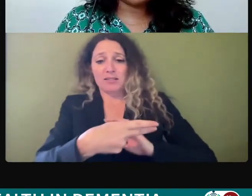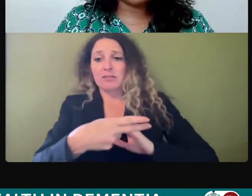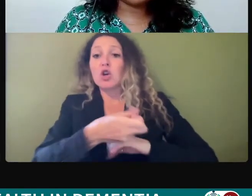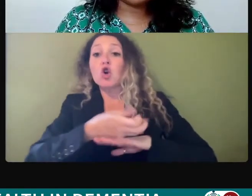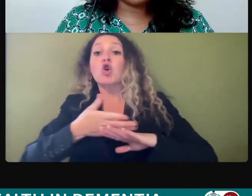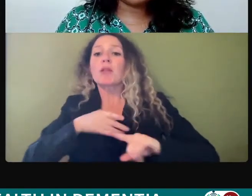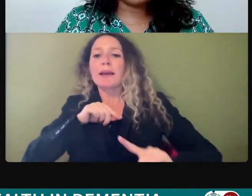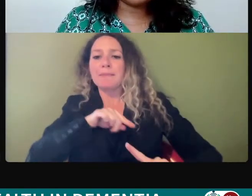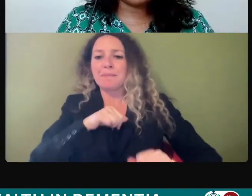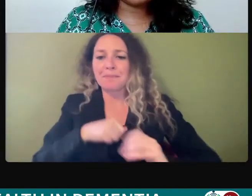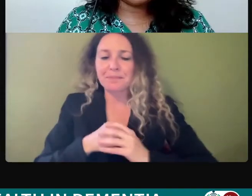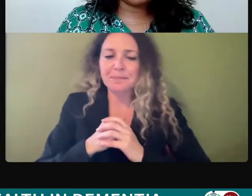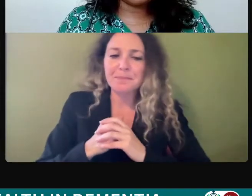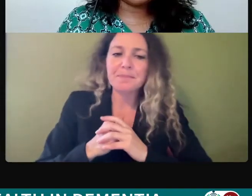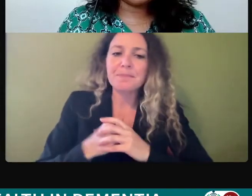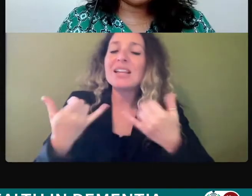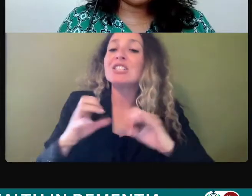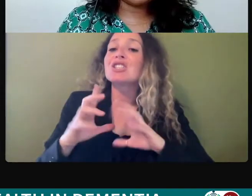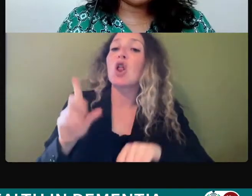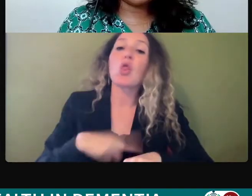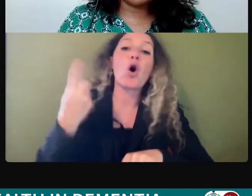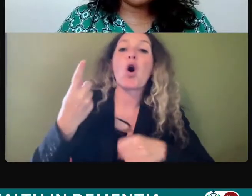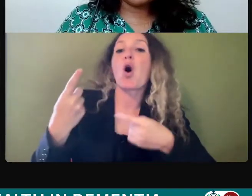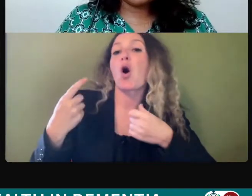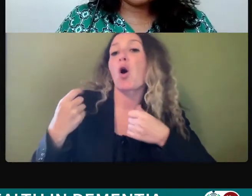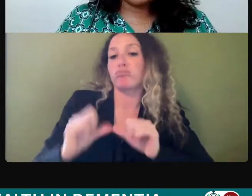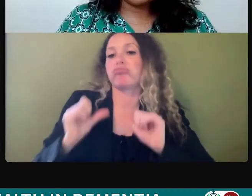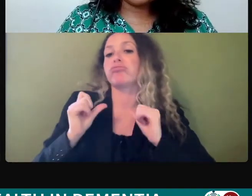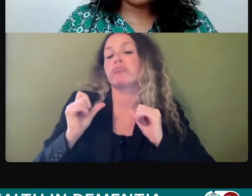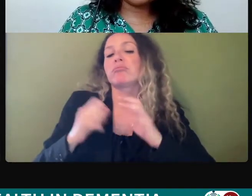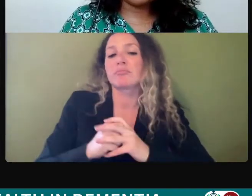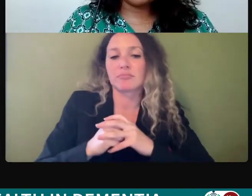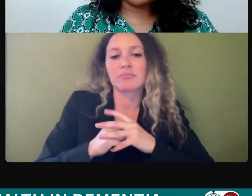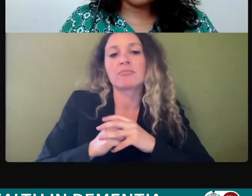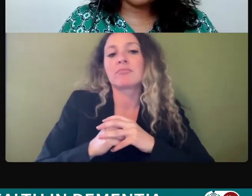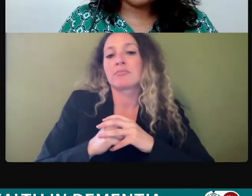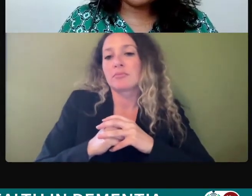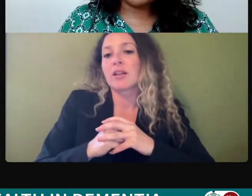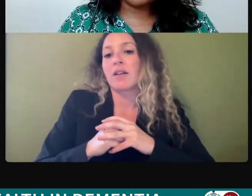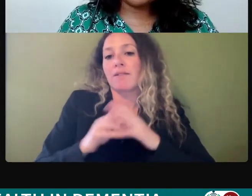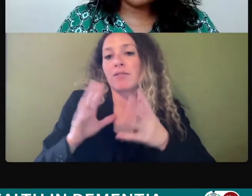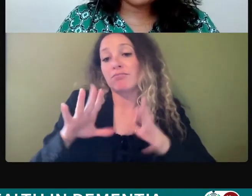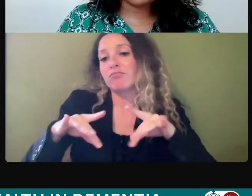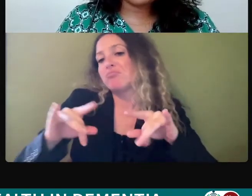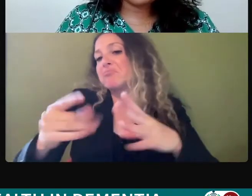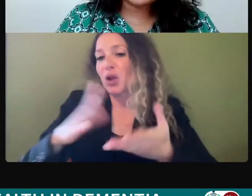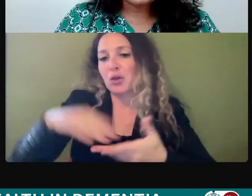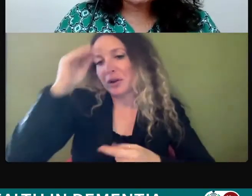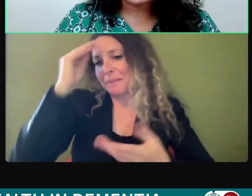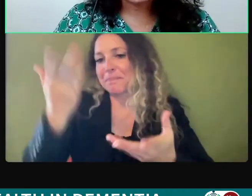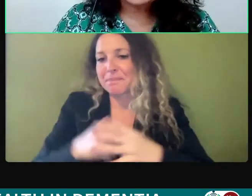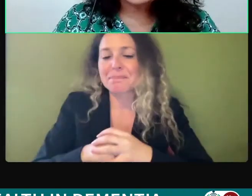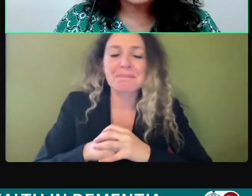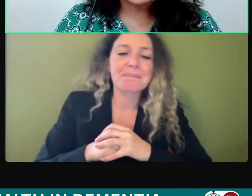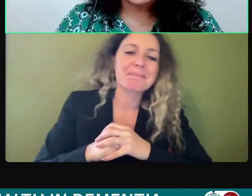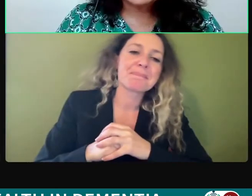but there's still a long ways to go. >> Sowmya Iyer: Thank you. Fantastic,